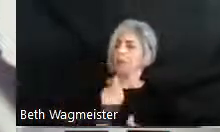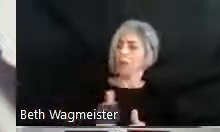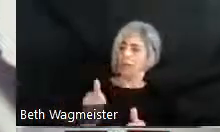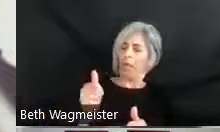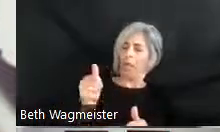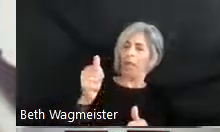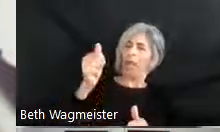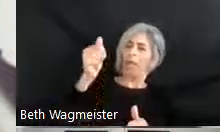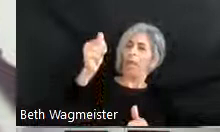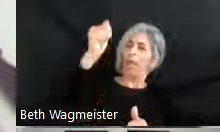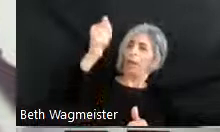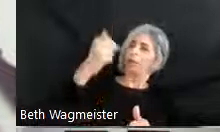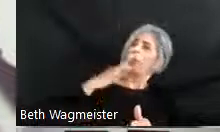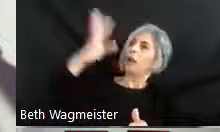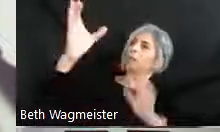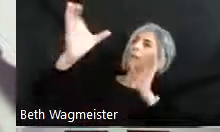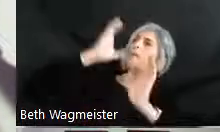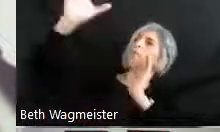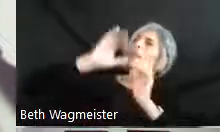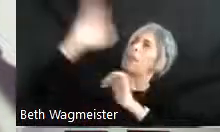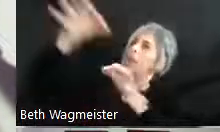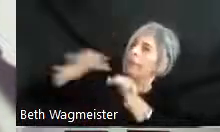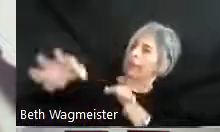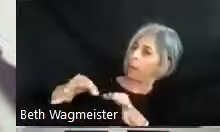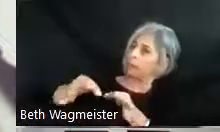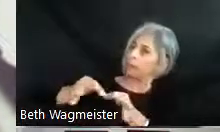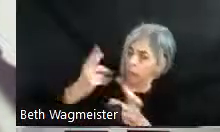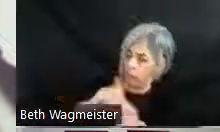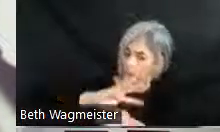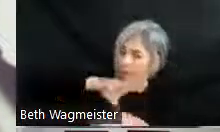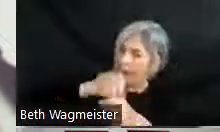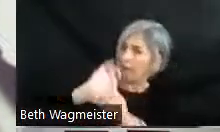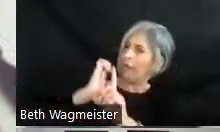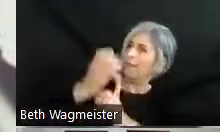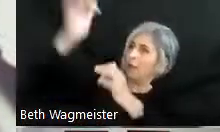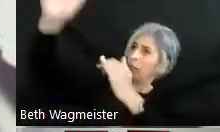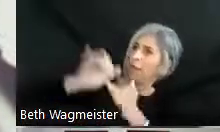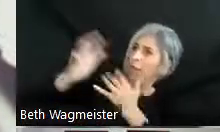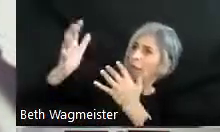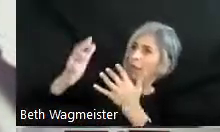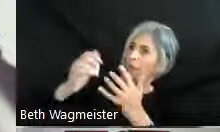speak their language, that's the environment that we need to be part of in our world of